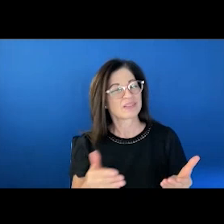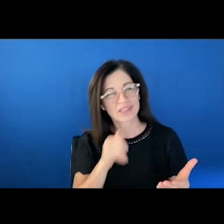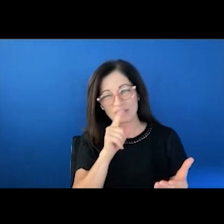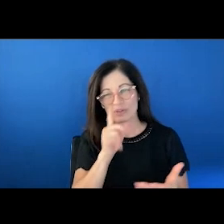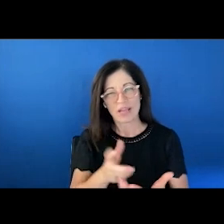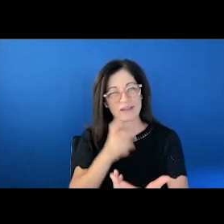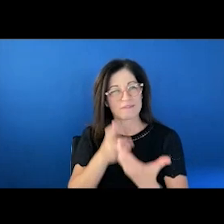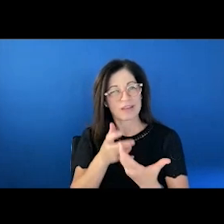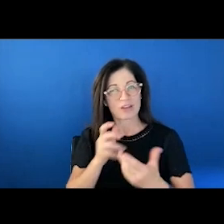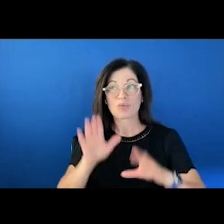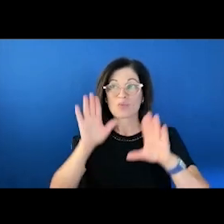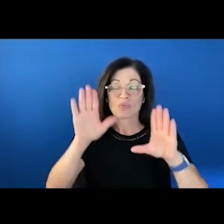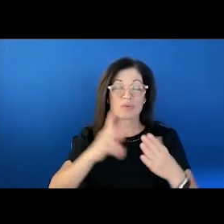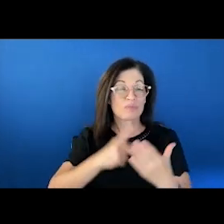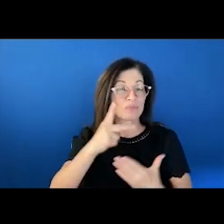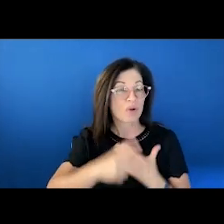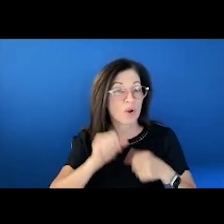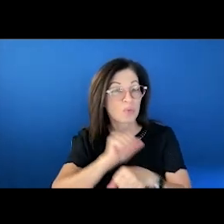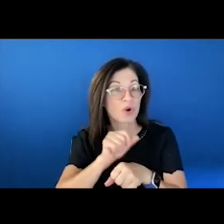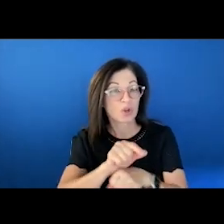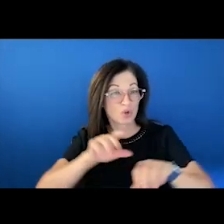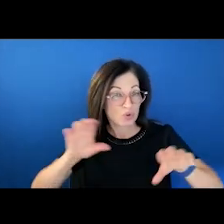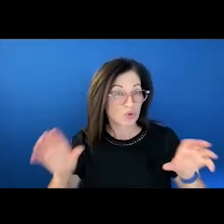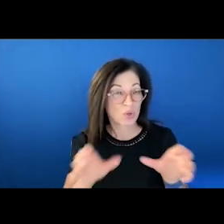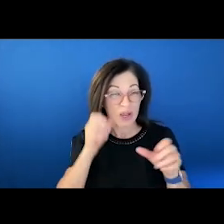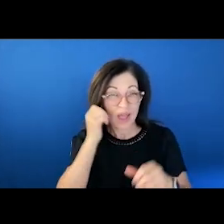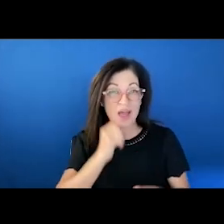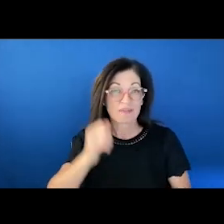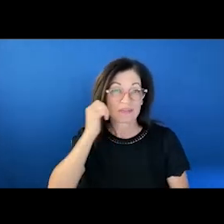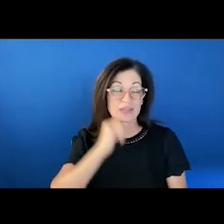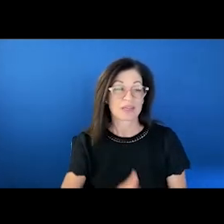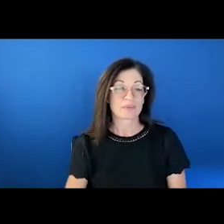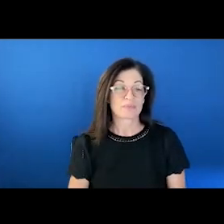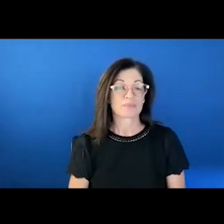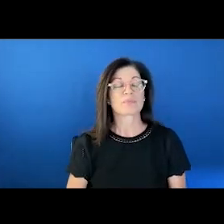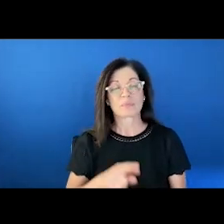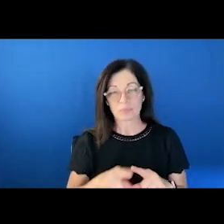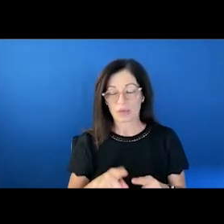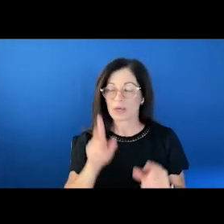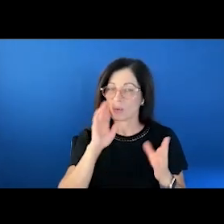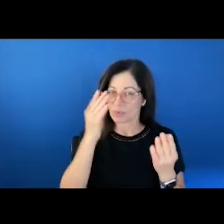that doesn’t fit into the great programmatic work that you’re doing every day. But let me